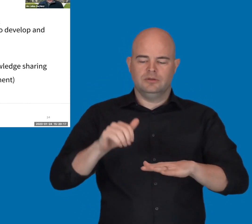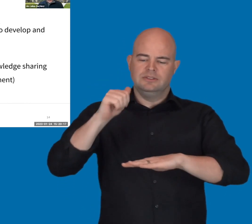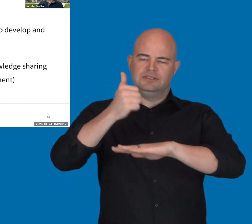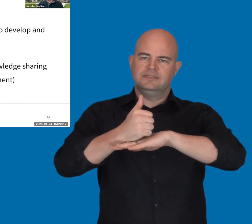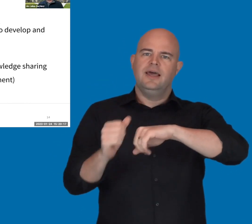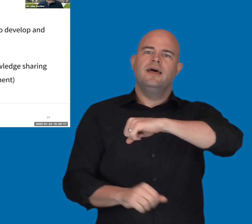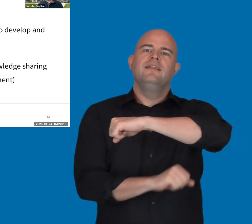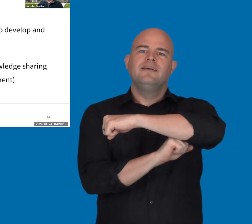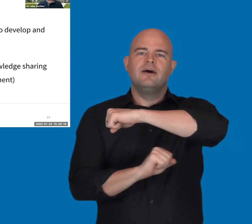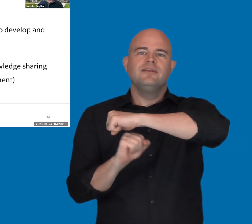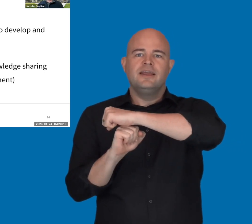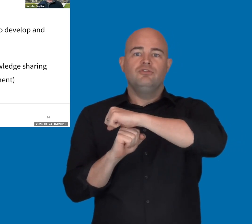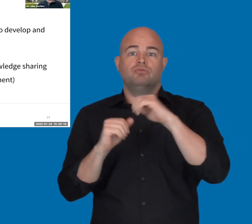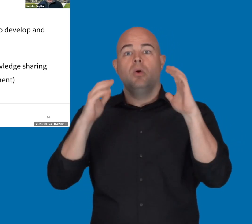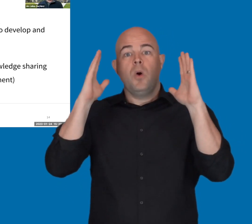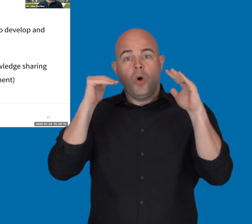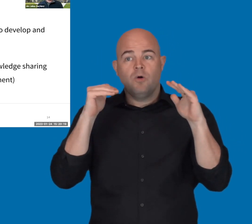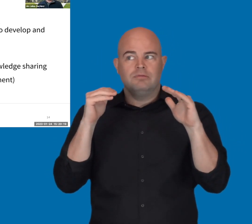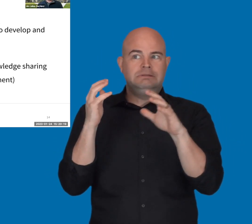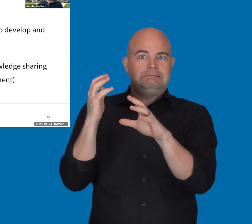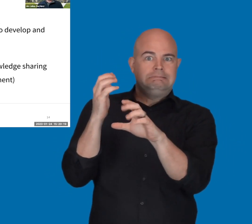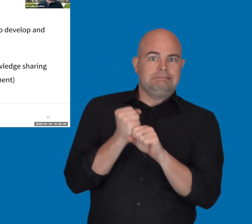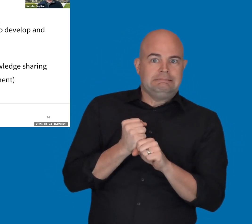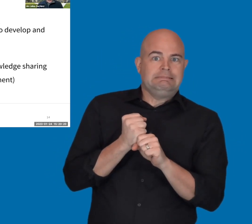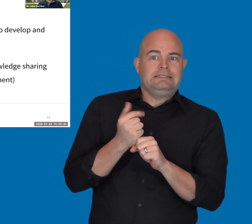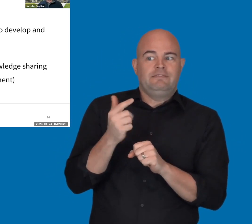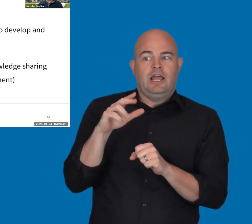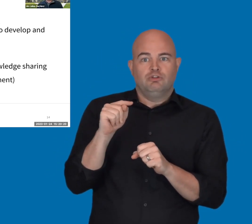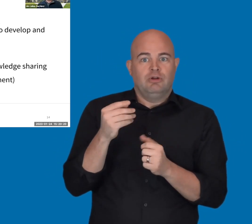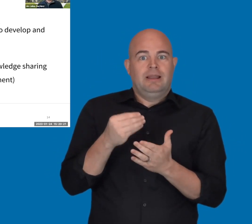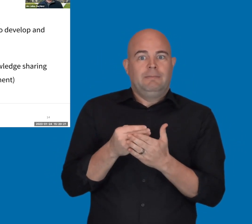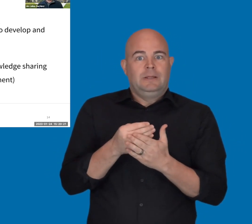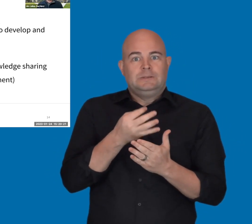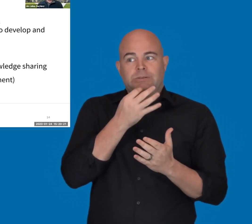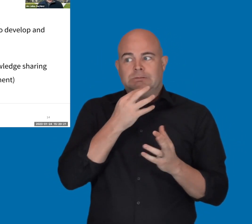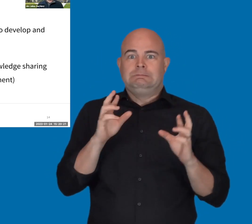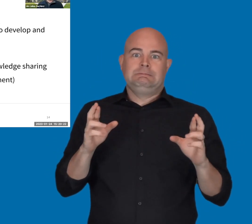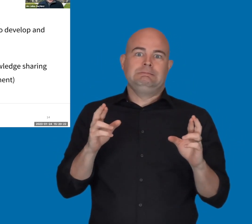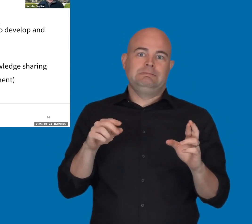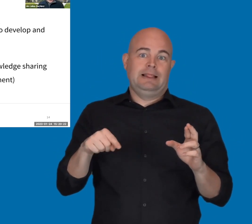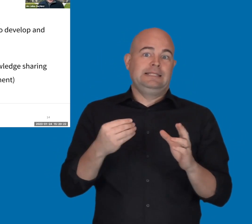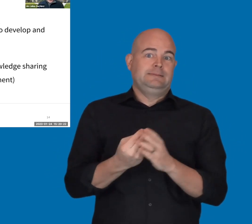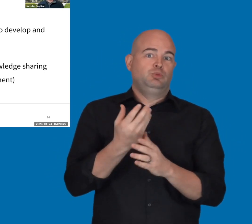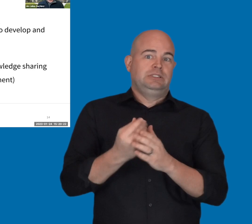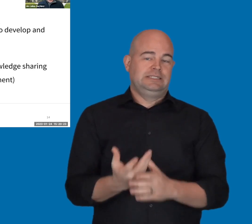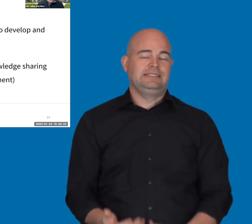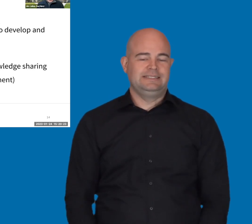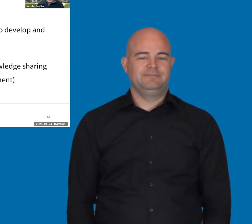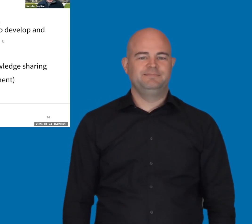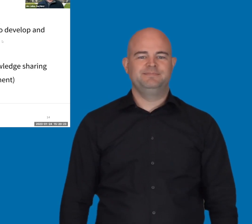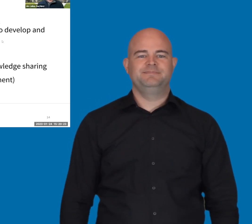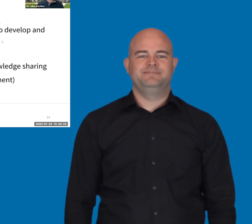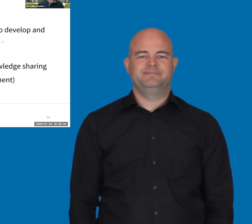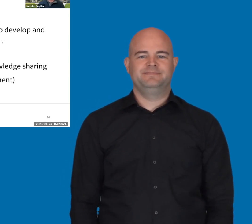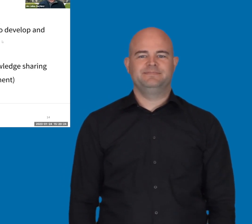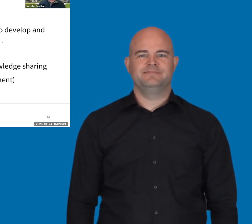for making sure that everything developed through those grants are 100% accessible and that again,